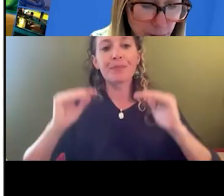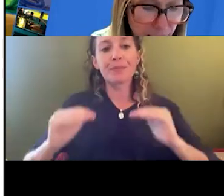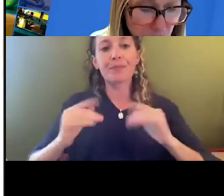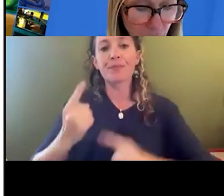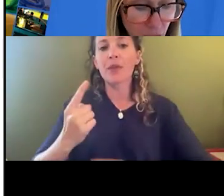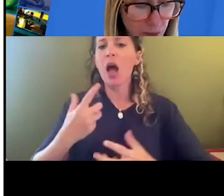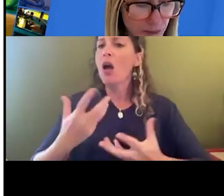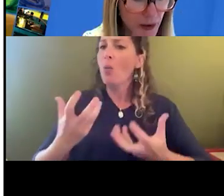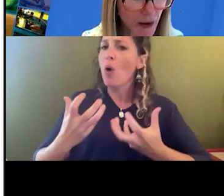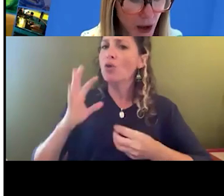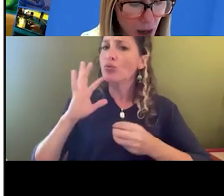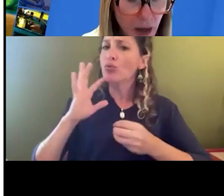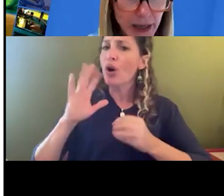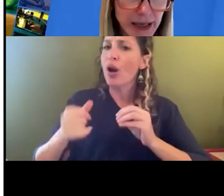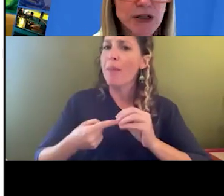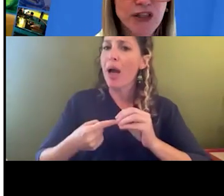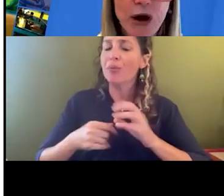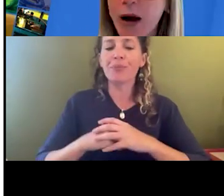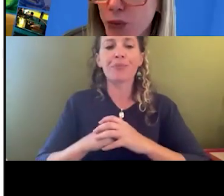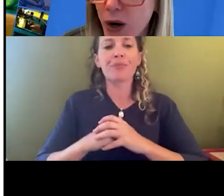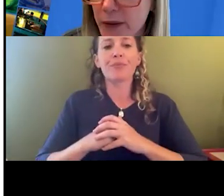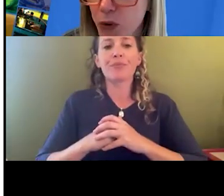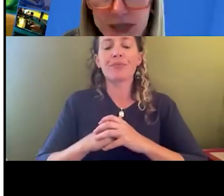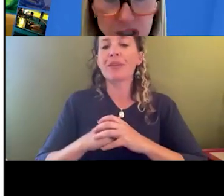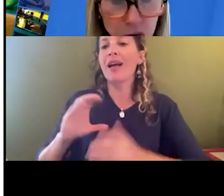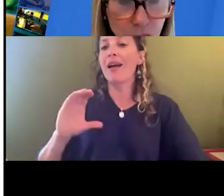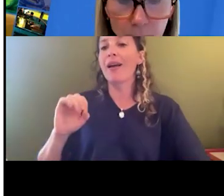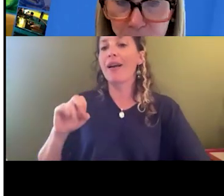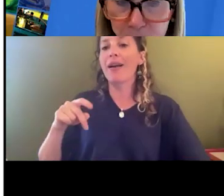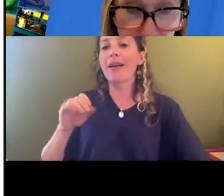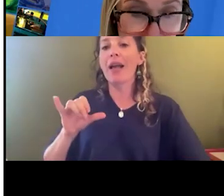about is the copyrighted material.